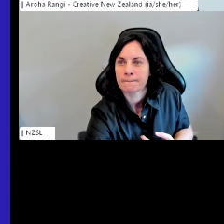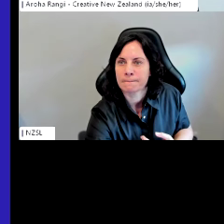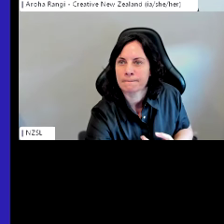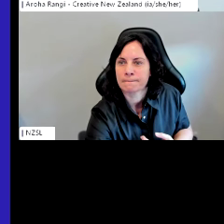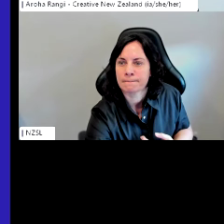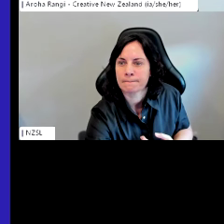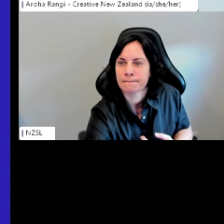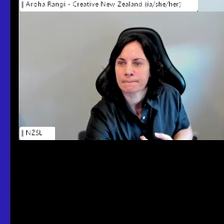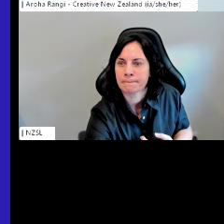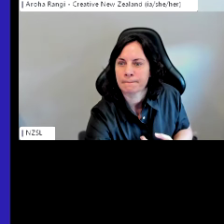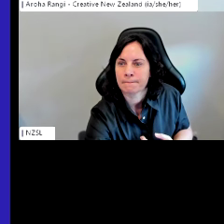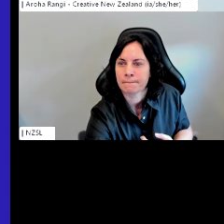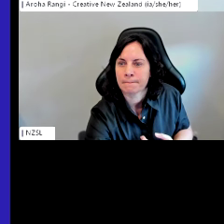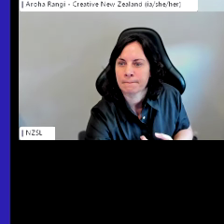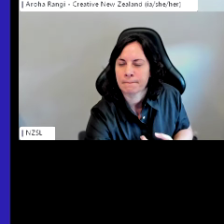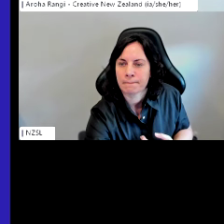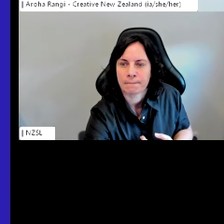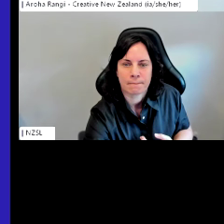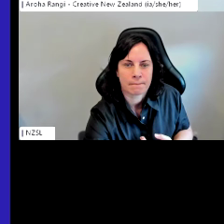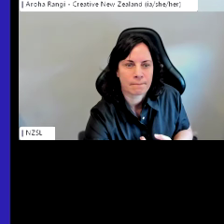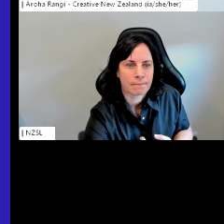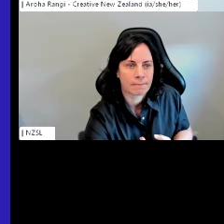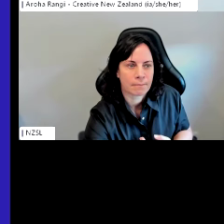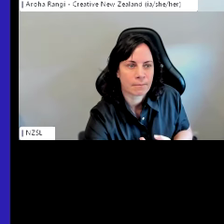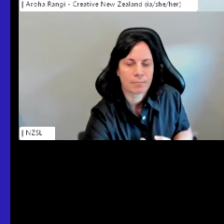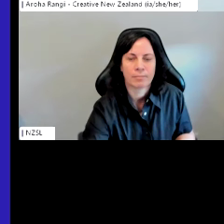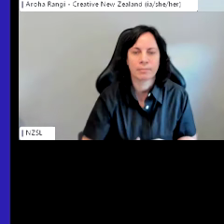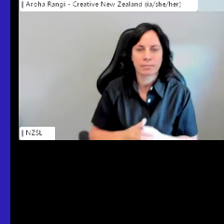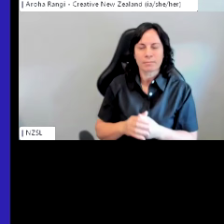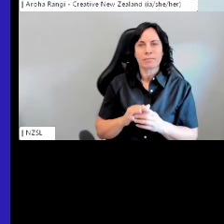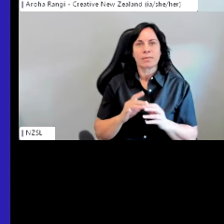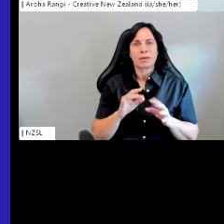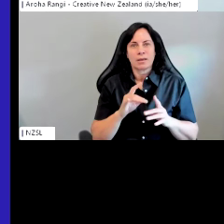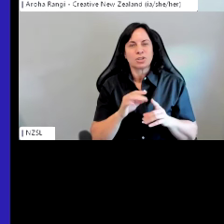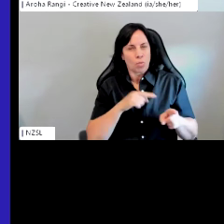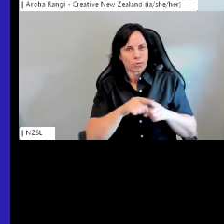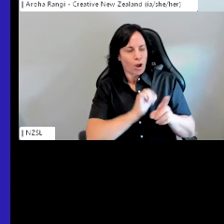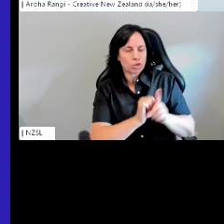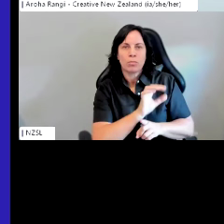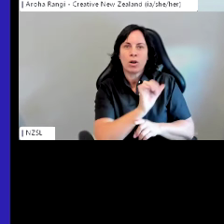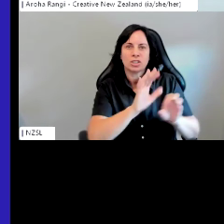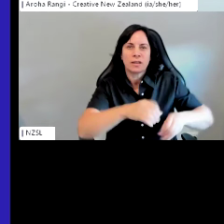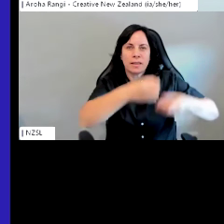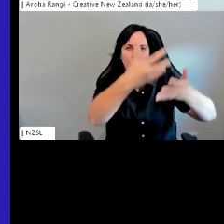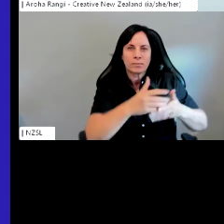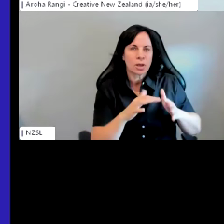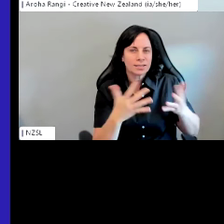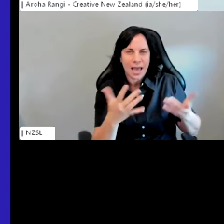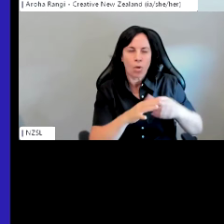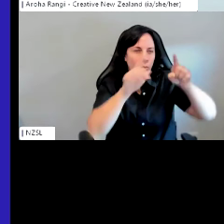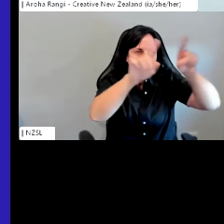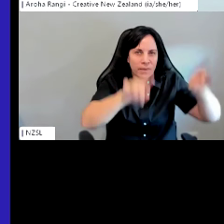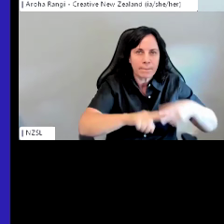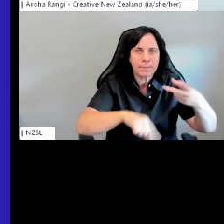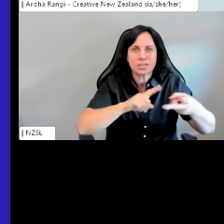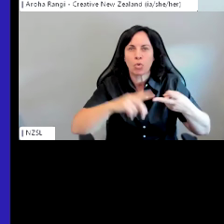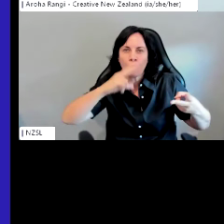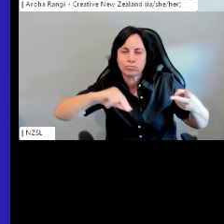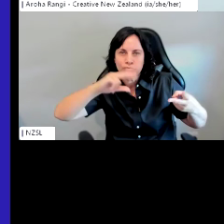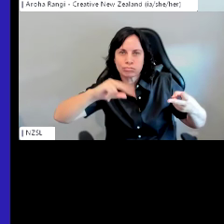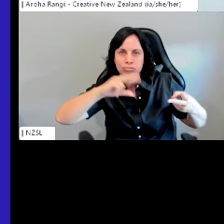particularly um, with video and and and imagery and audio. Um, and um, and we also know that that